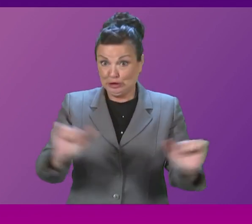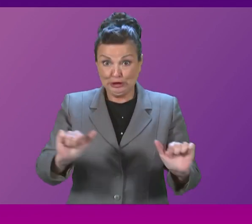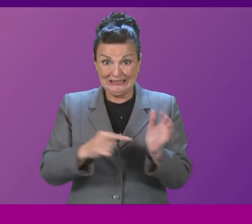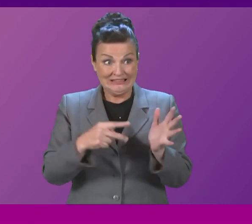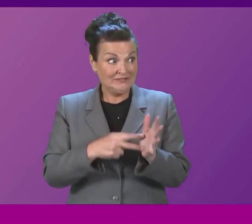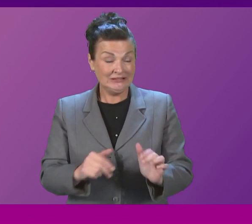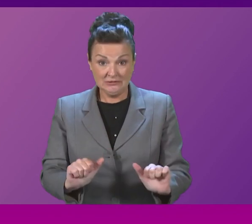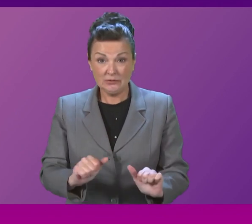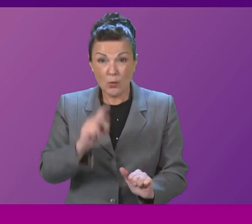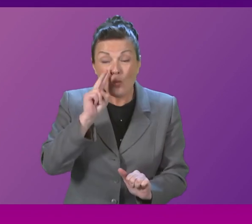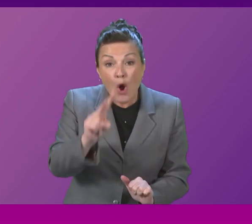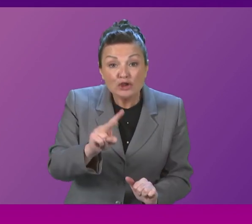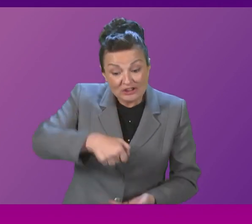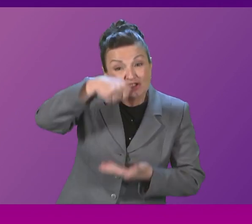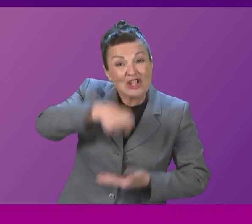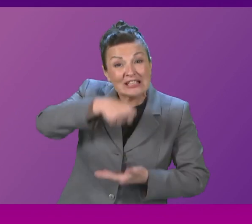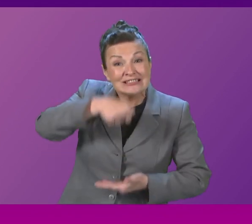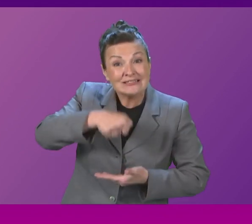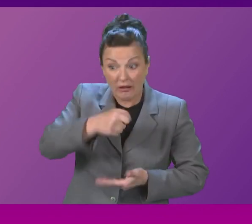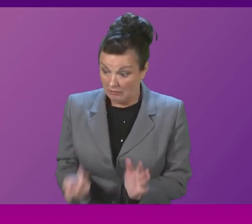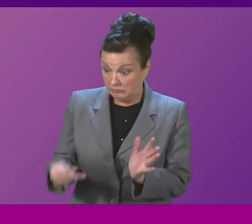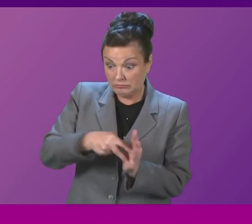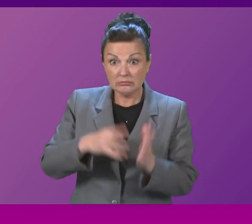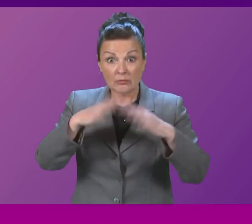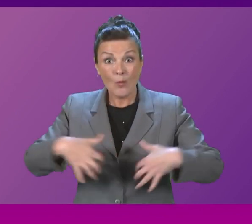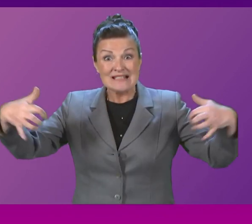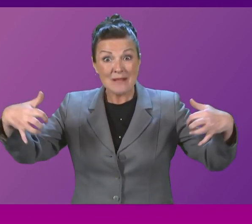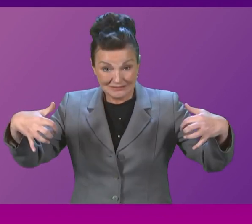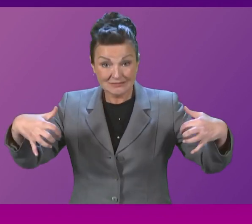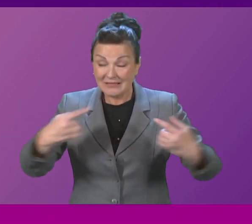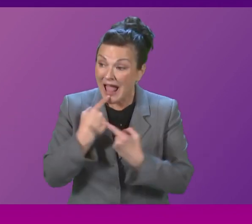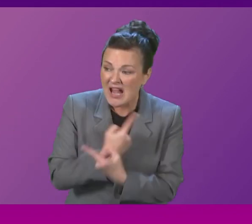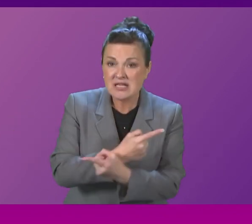be watching the chancellor on his feet in the House of Commons announcing significant,